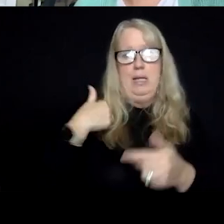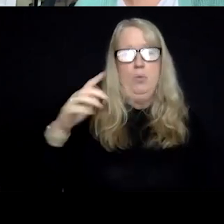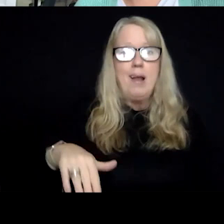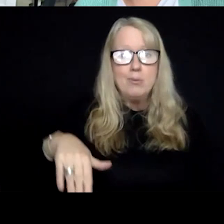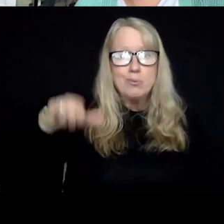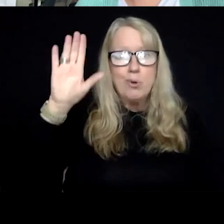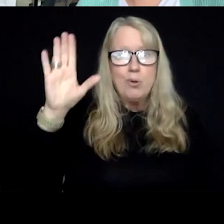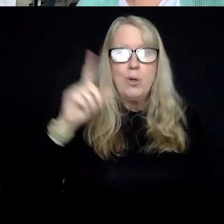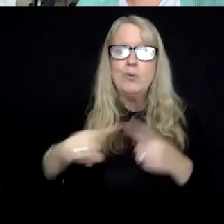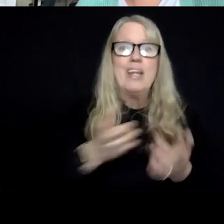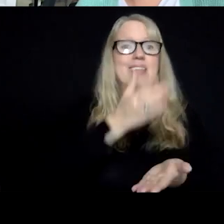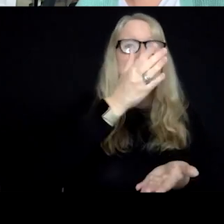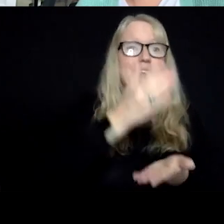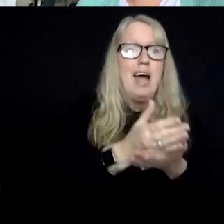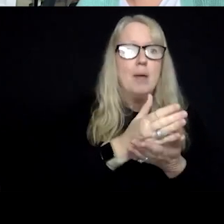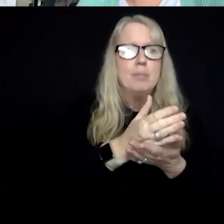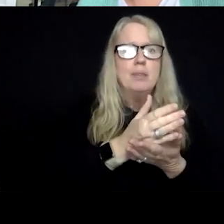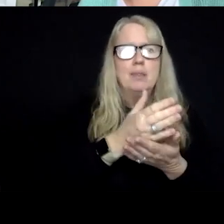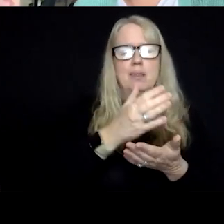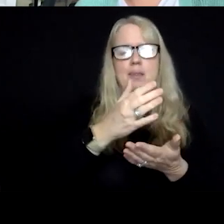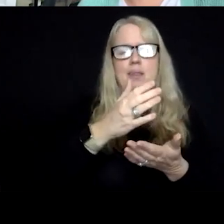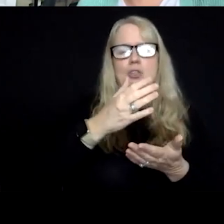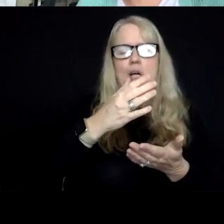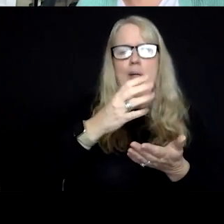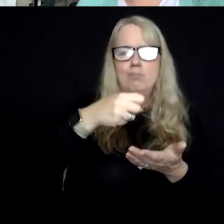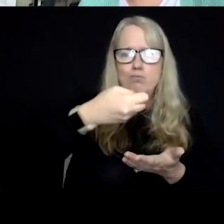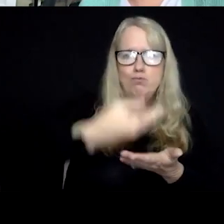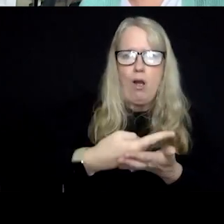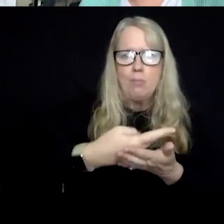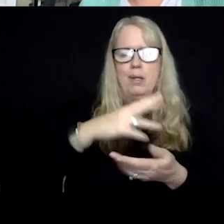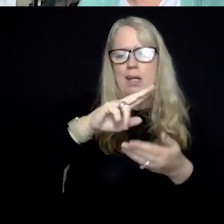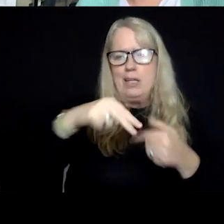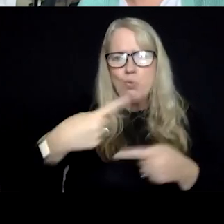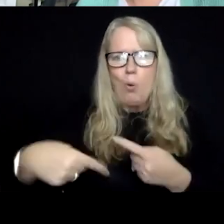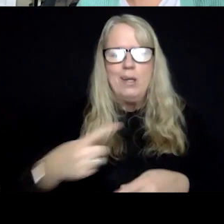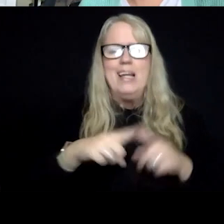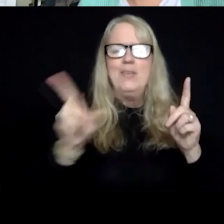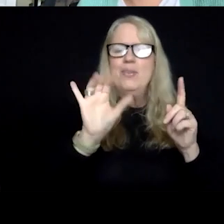STOP, DROP AND ROLL, AND SO I HOPE THAT THE NUMBERS GET EMBEDDED